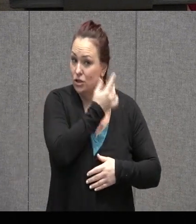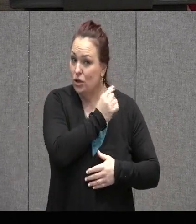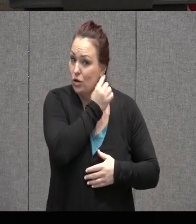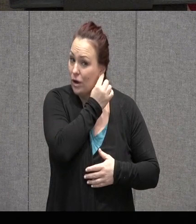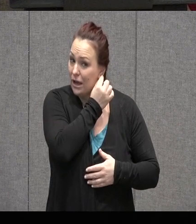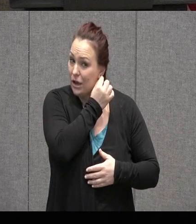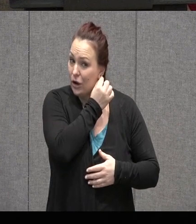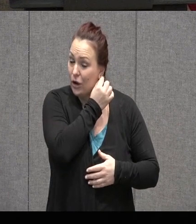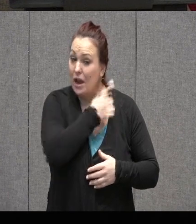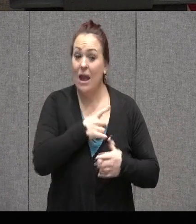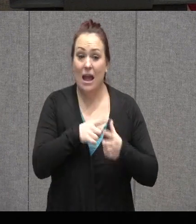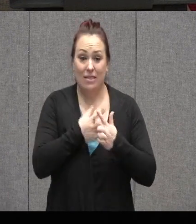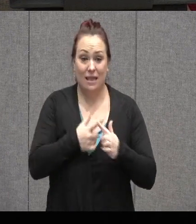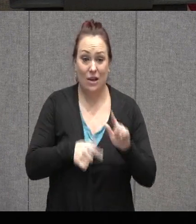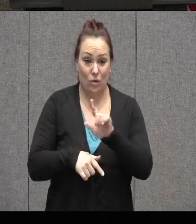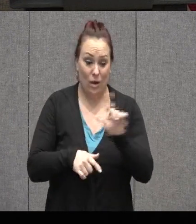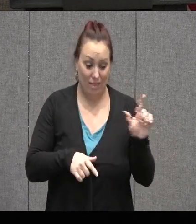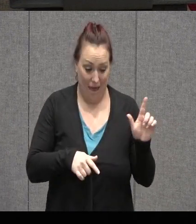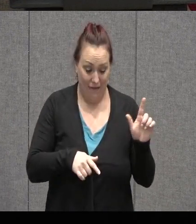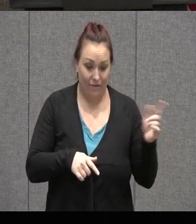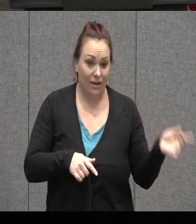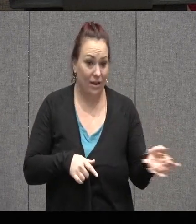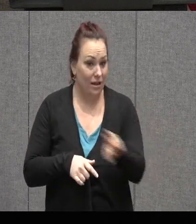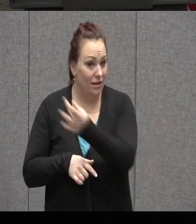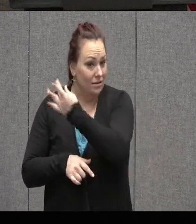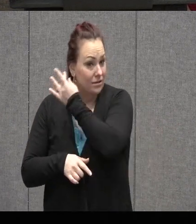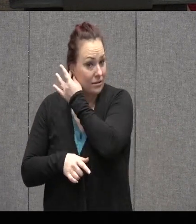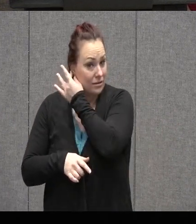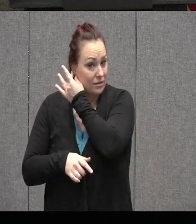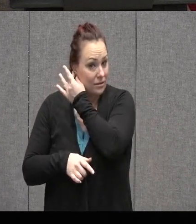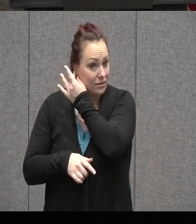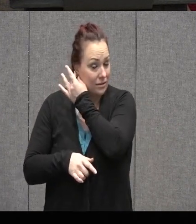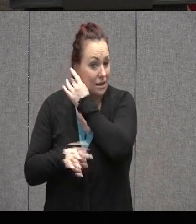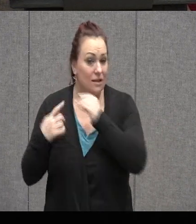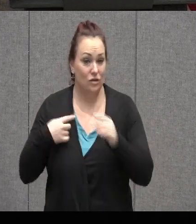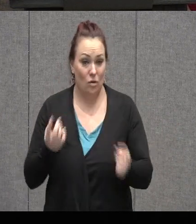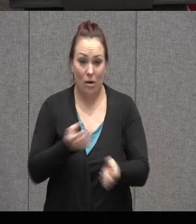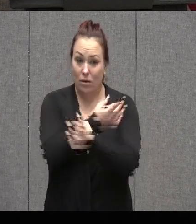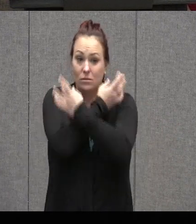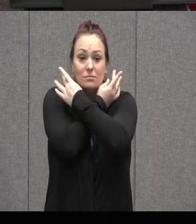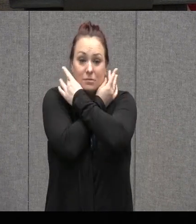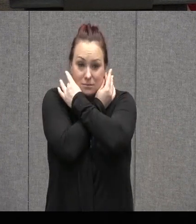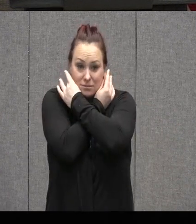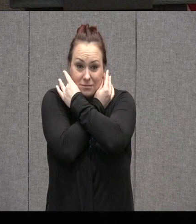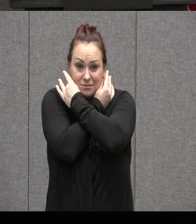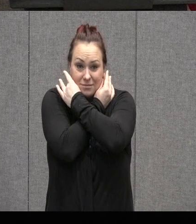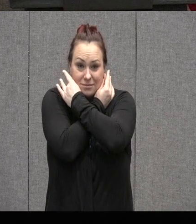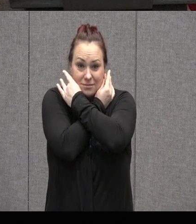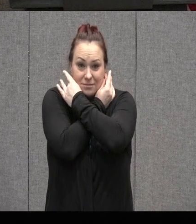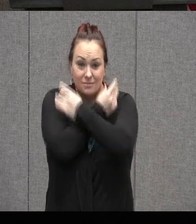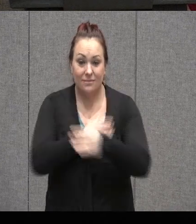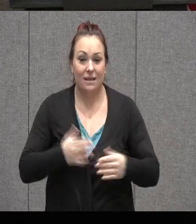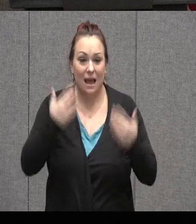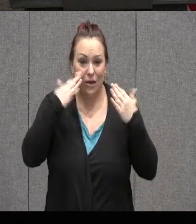Take your left hand and cuff over and touch your other earlobe. I don't know if I'm gonna be able to do this, there's an echo.